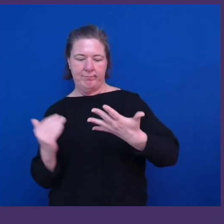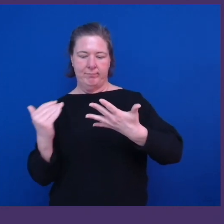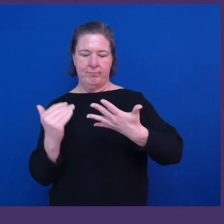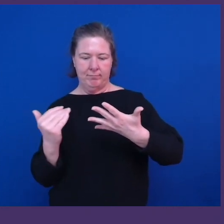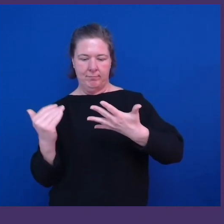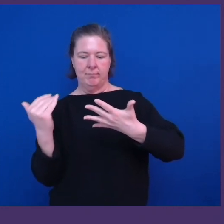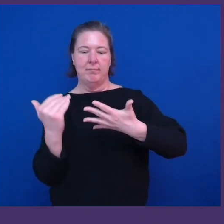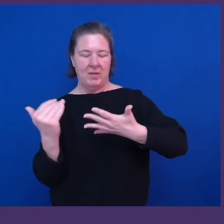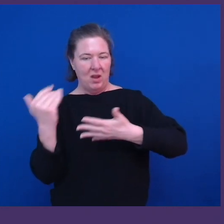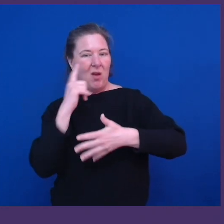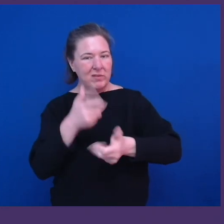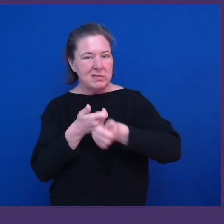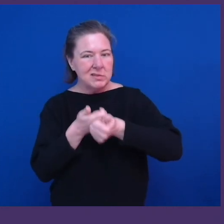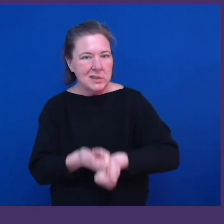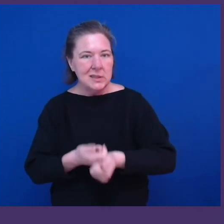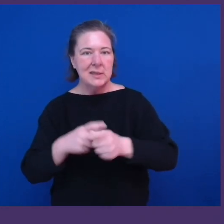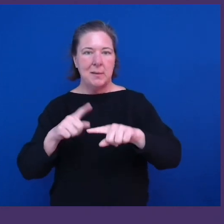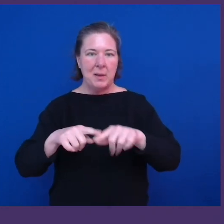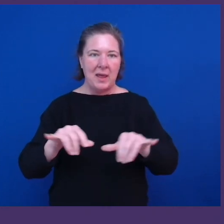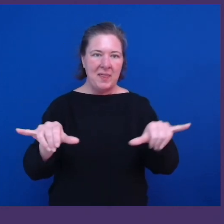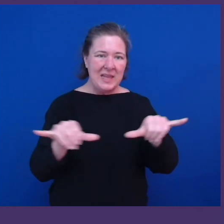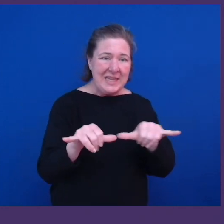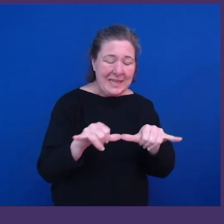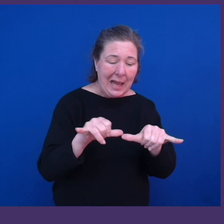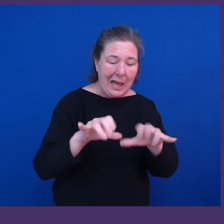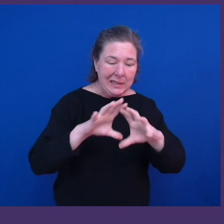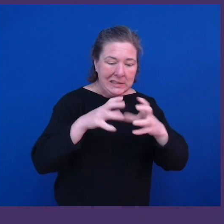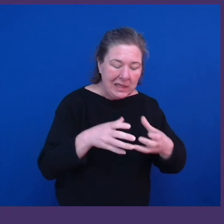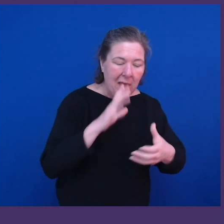on the size of a particular place or locality.